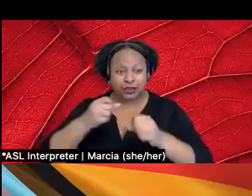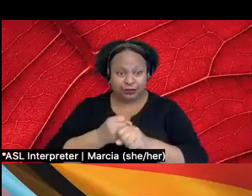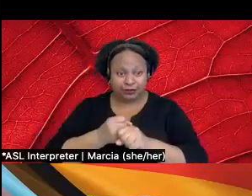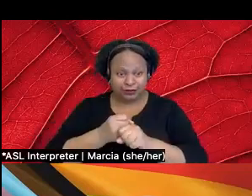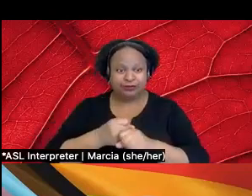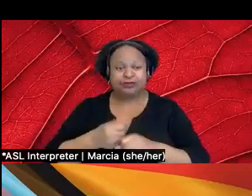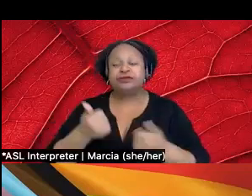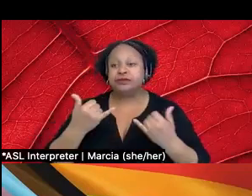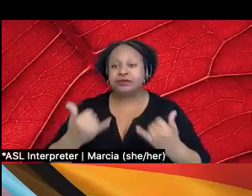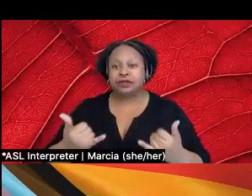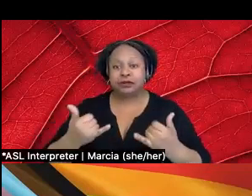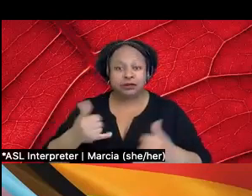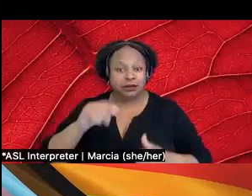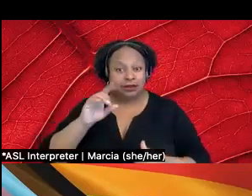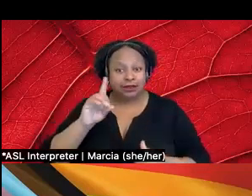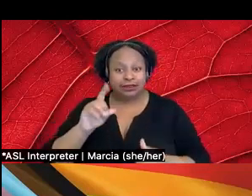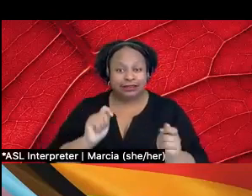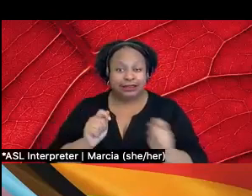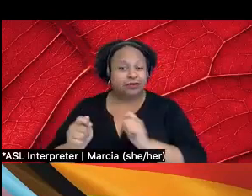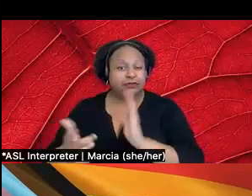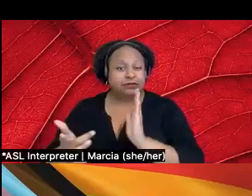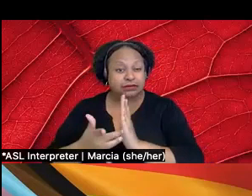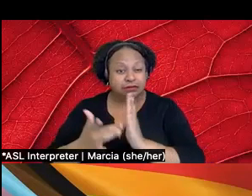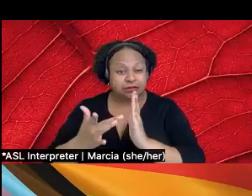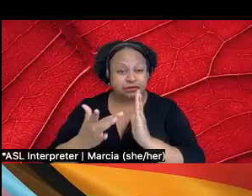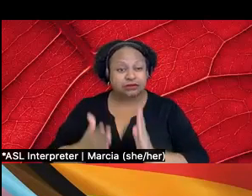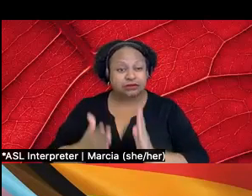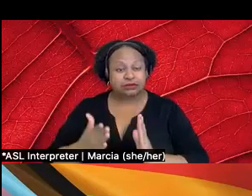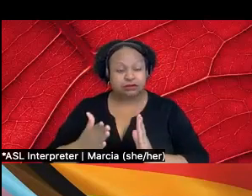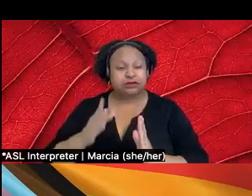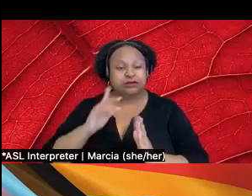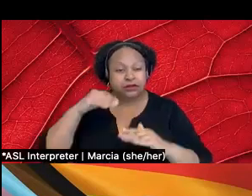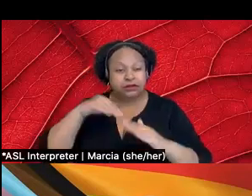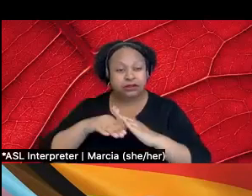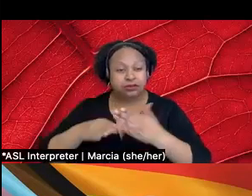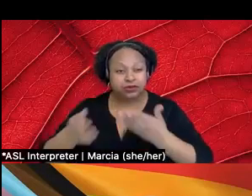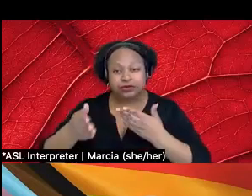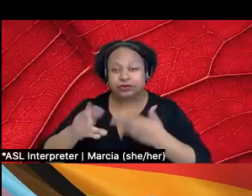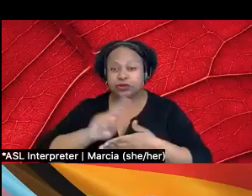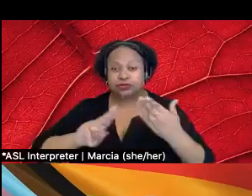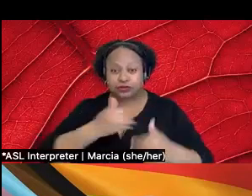She is currently an adaptive technologist in accessibility services at the University of Toronto.